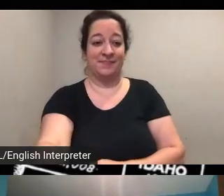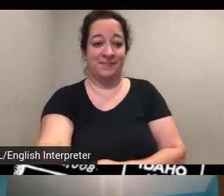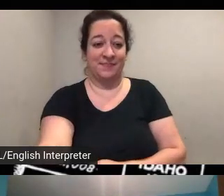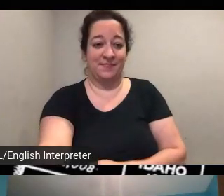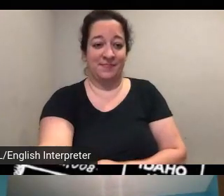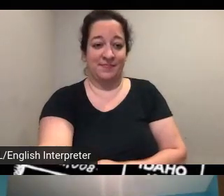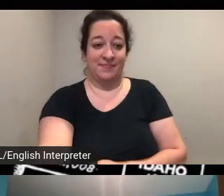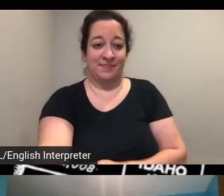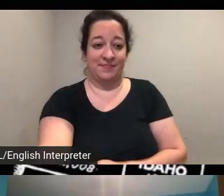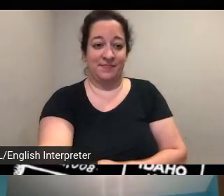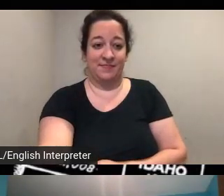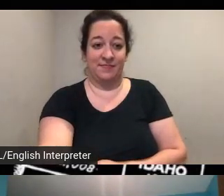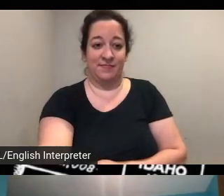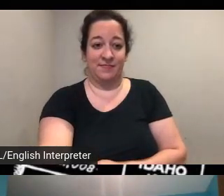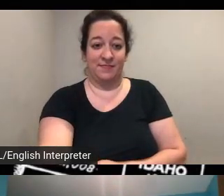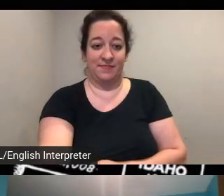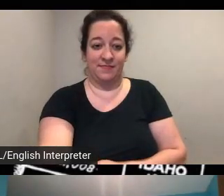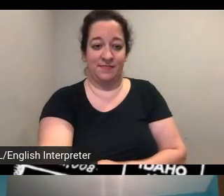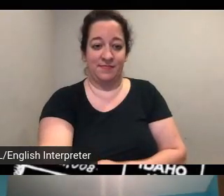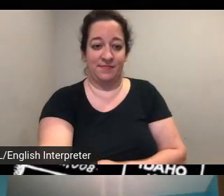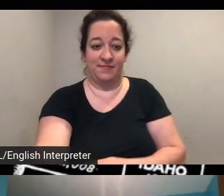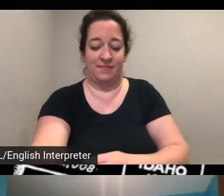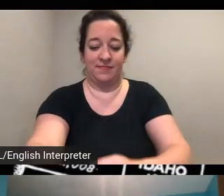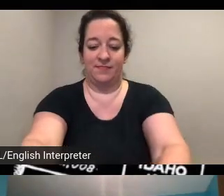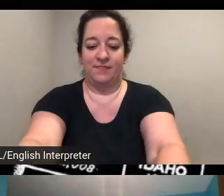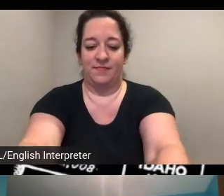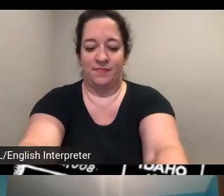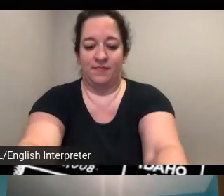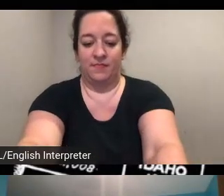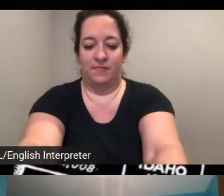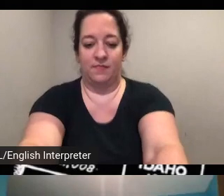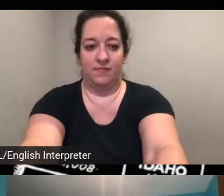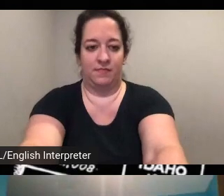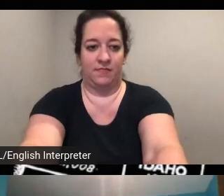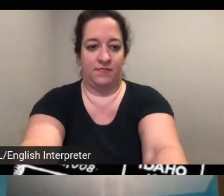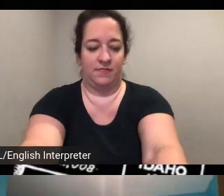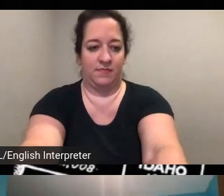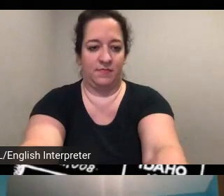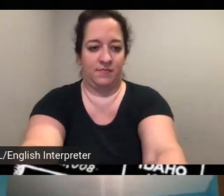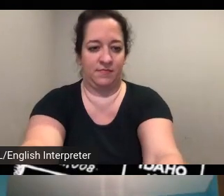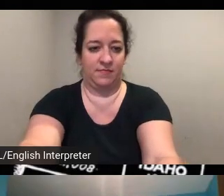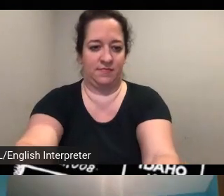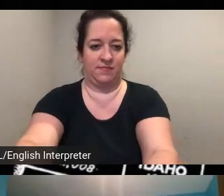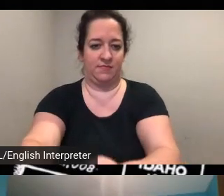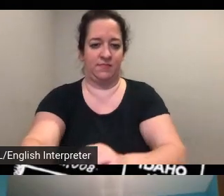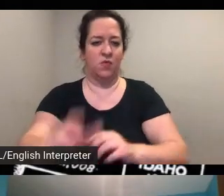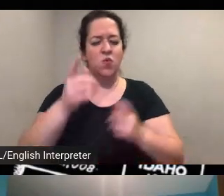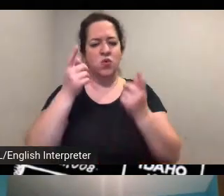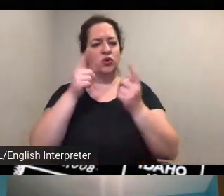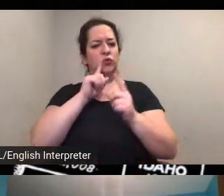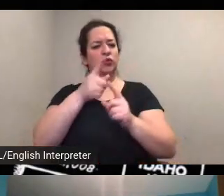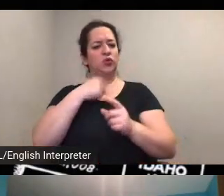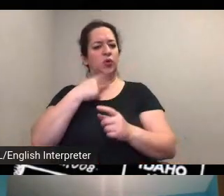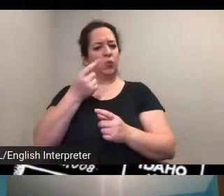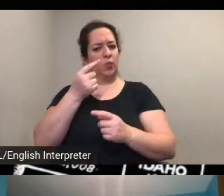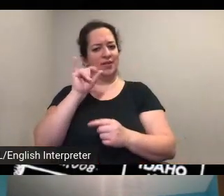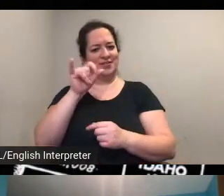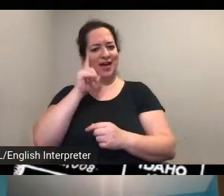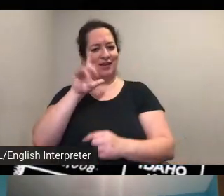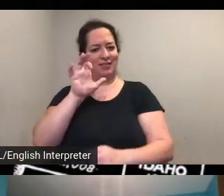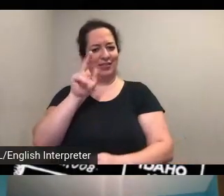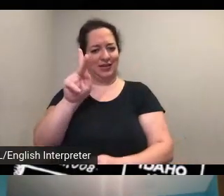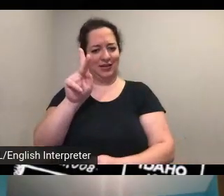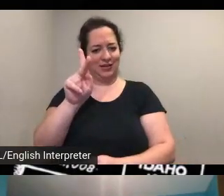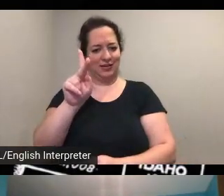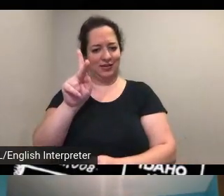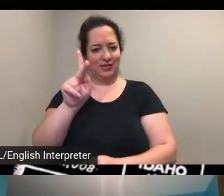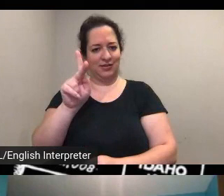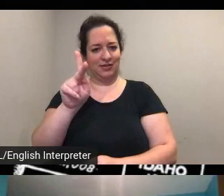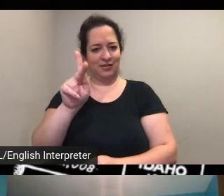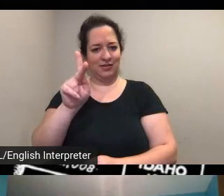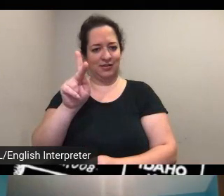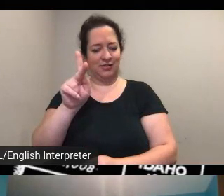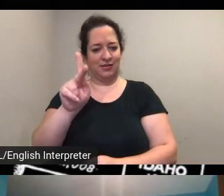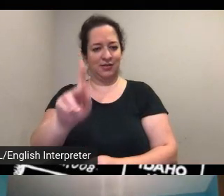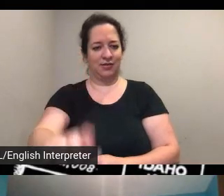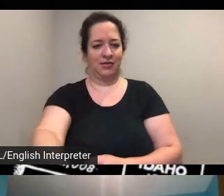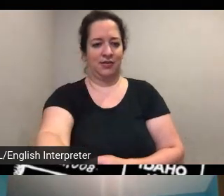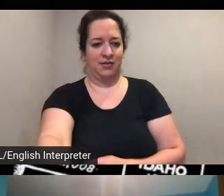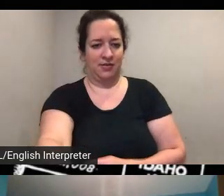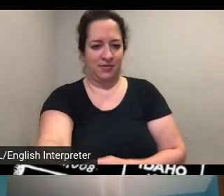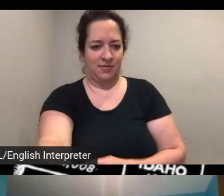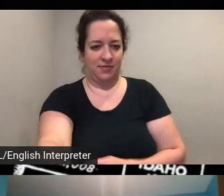the chat as well sure um what's that what's that link